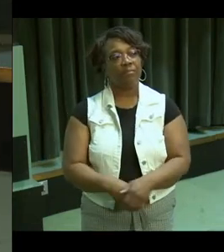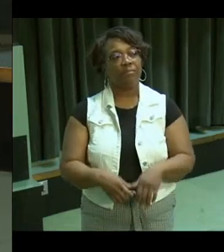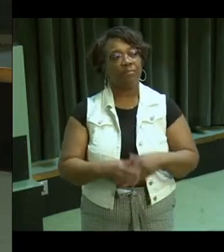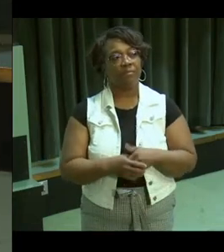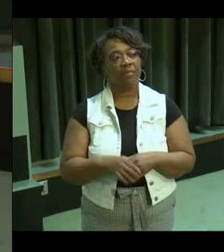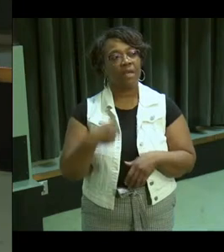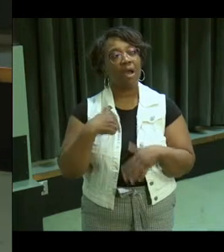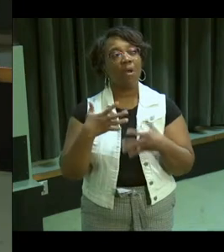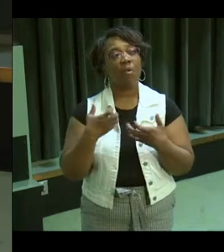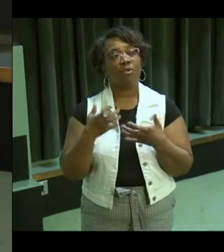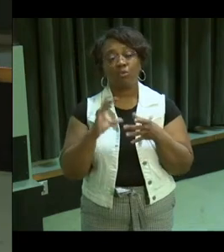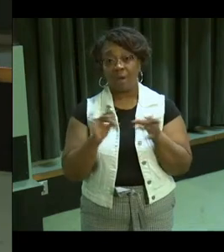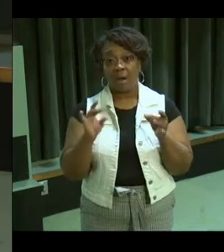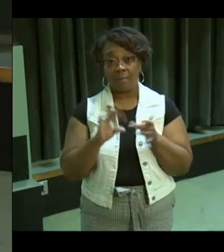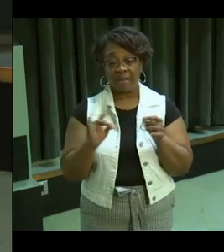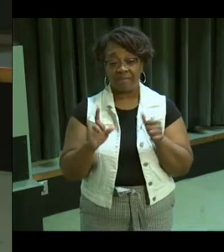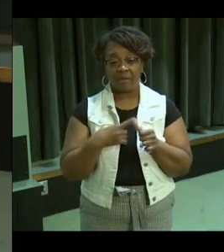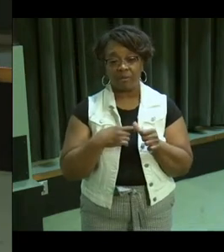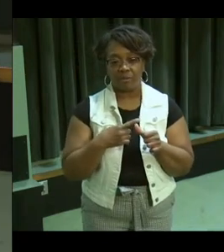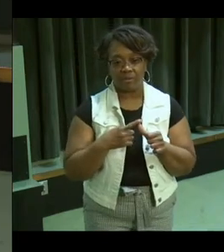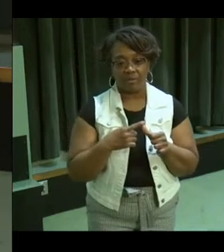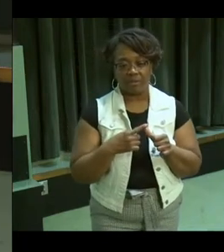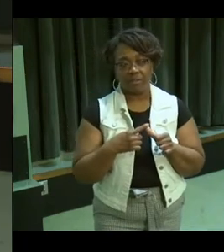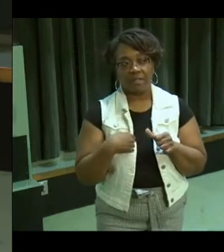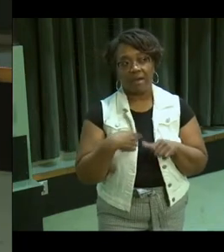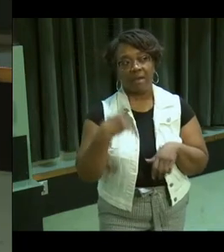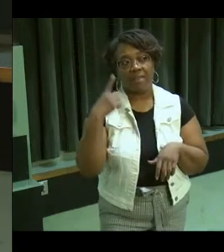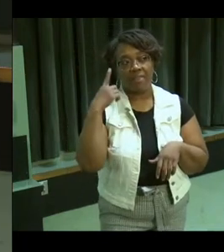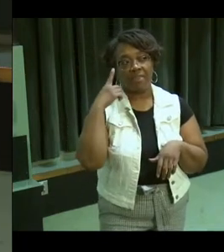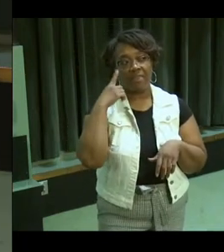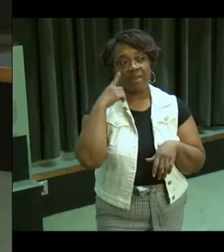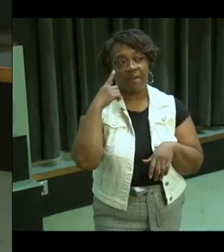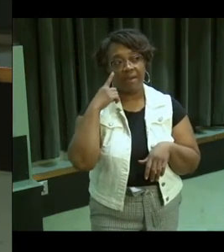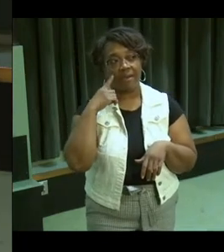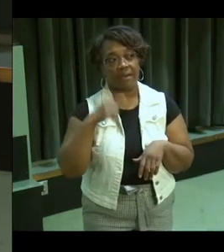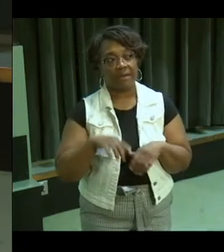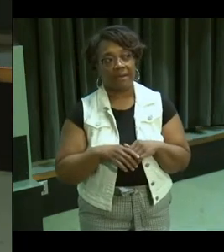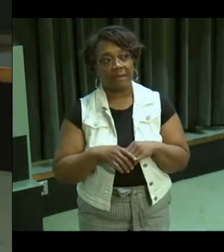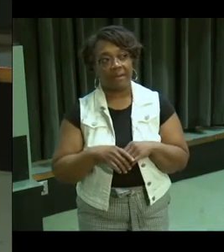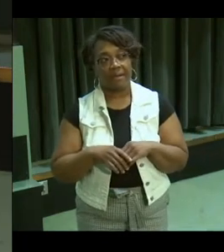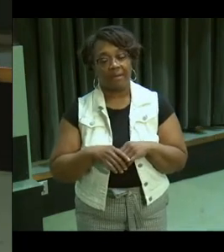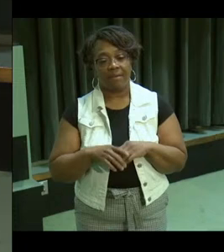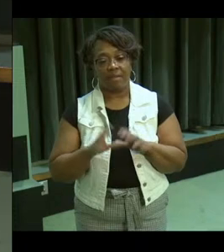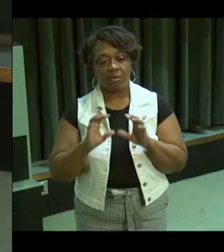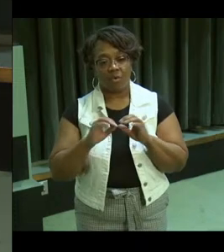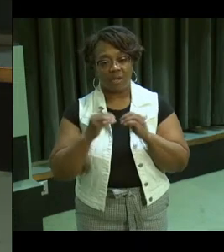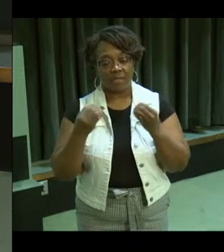is Karthik, I just wanted to make a comment first, I think